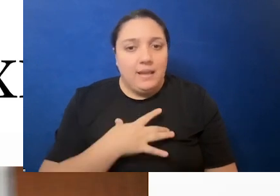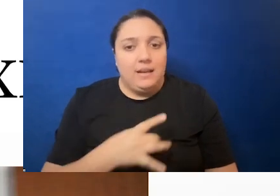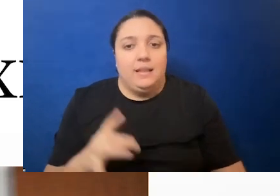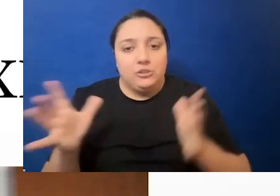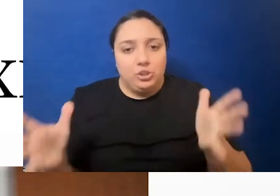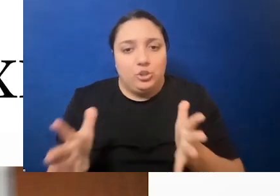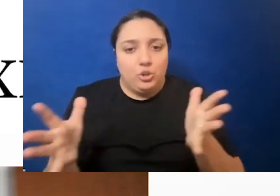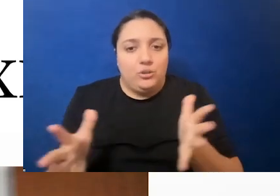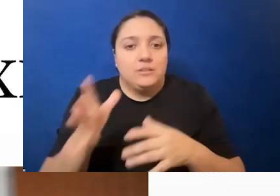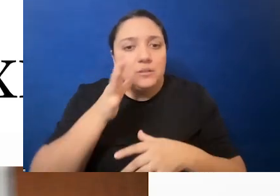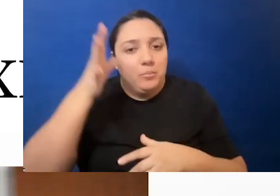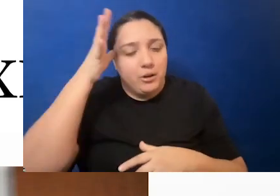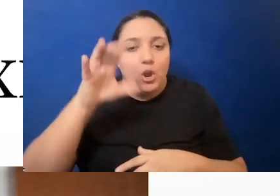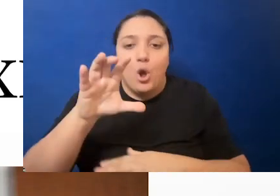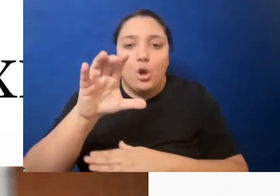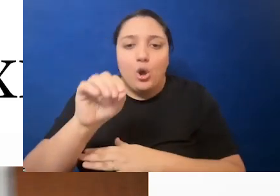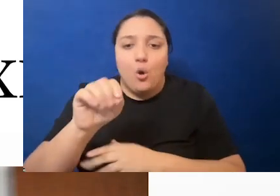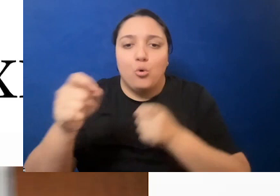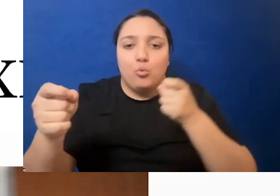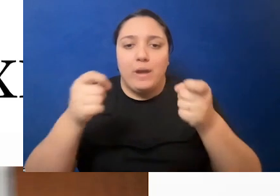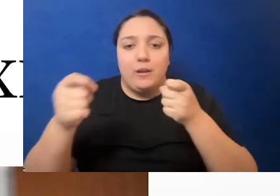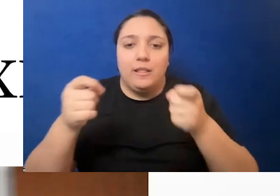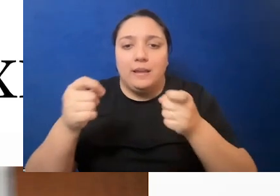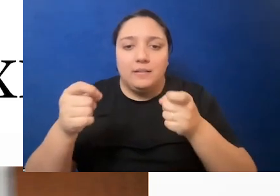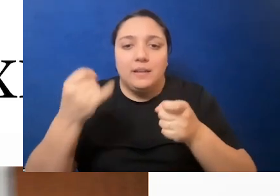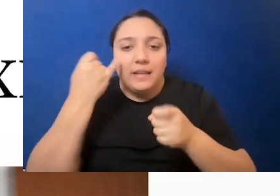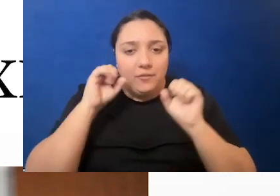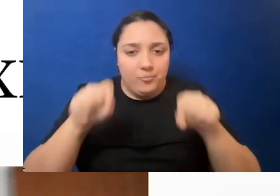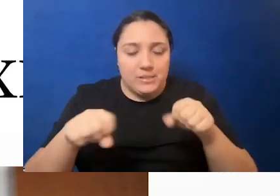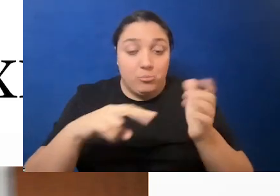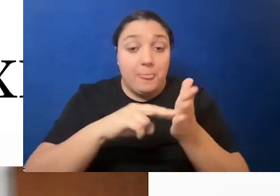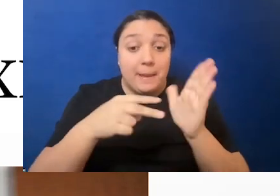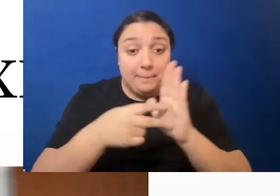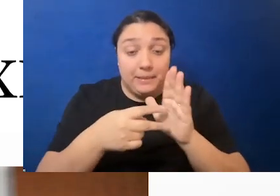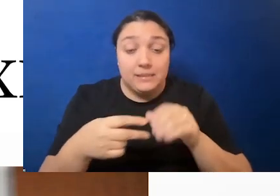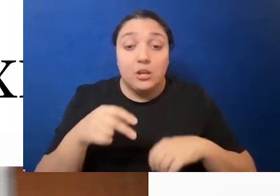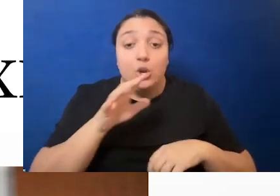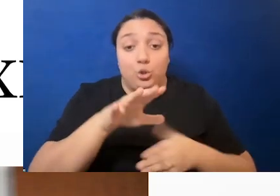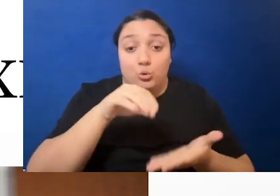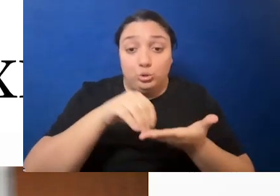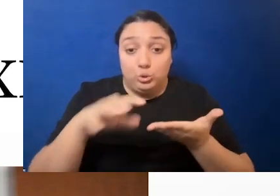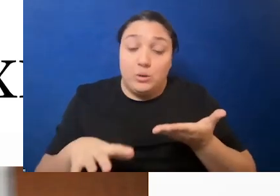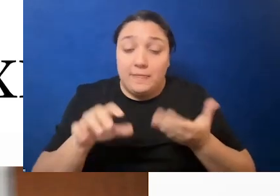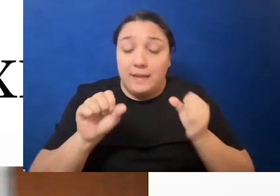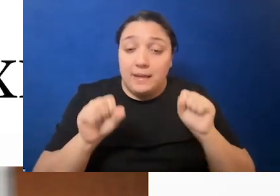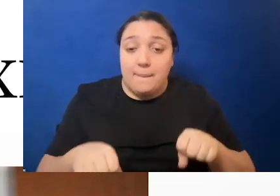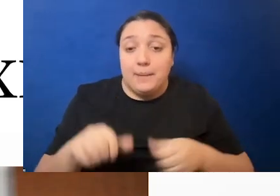PARENTS TO CO-REGULATE. YOU ARE TRYING TO GET THE